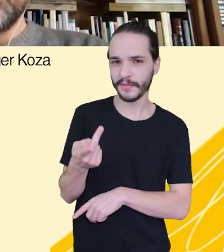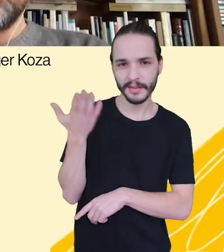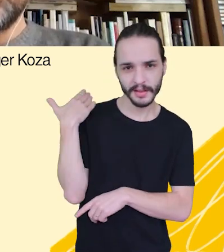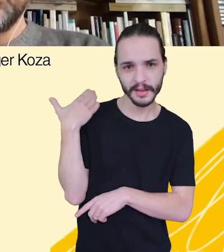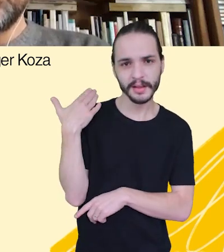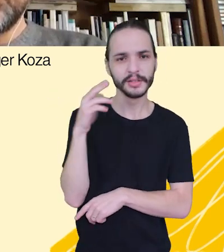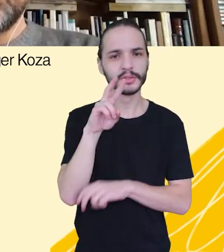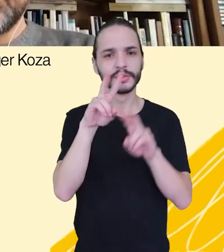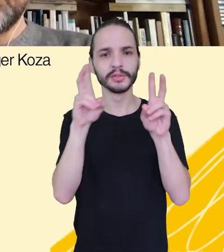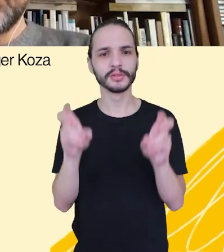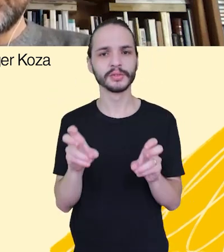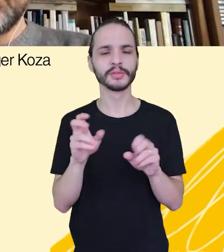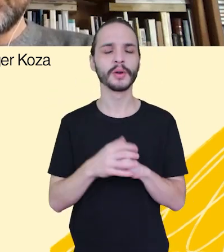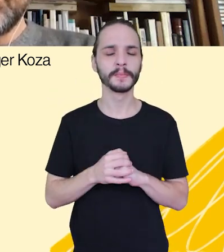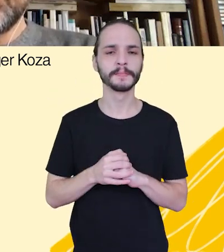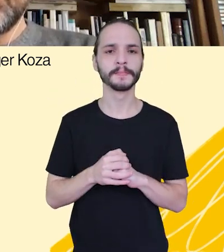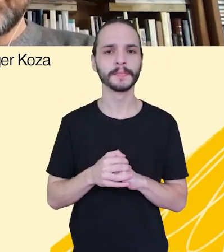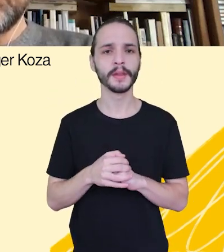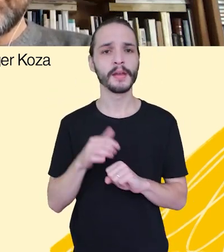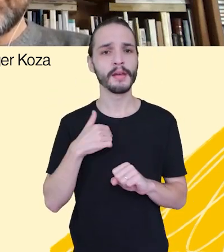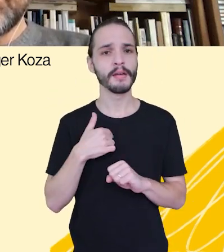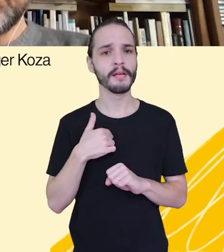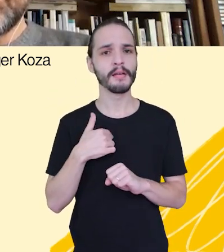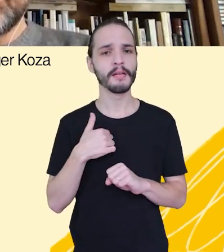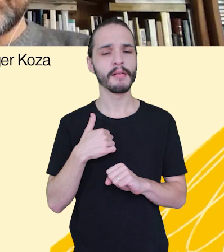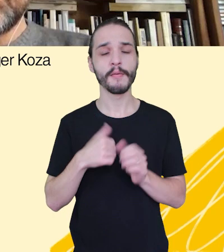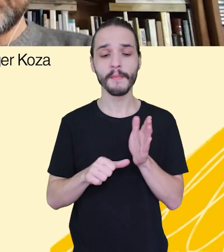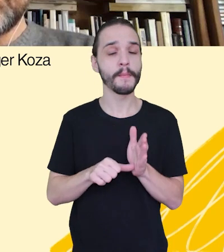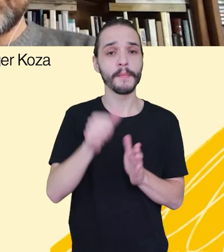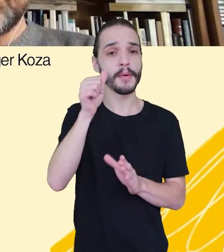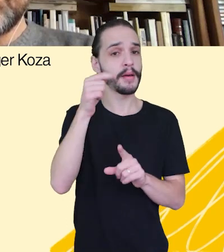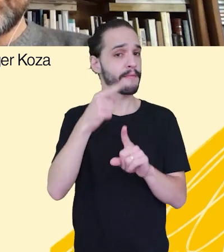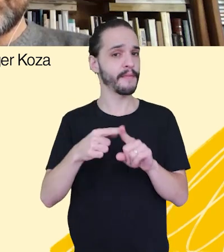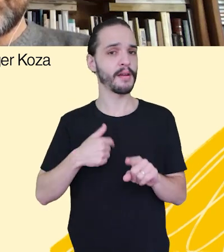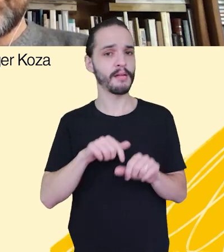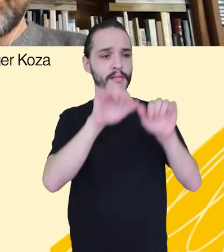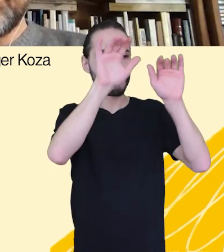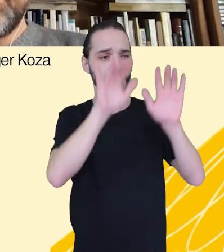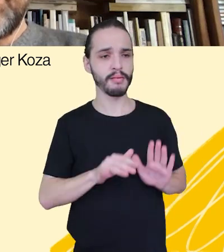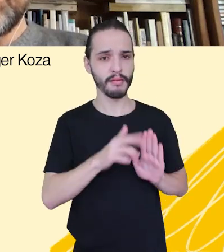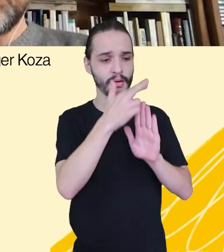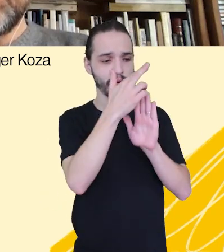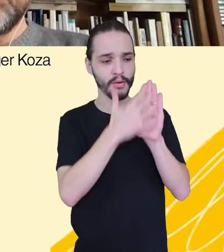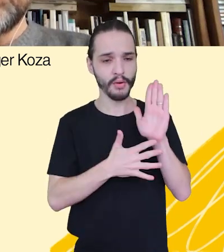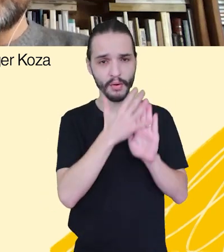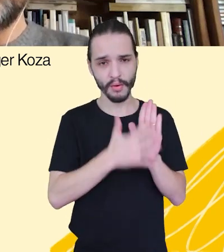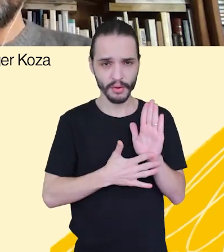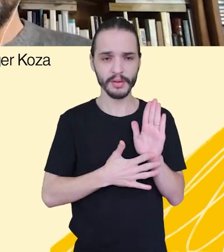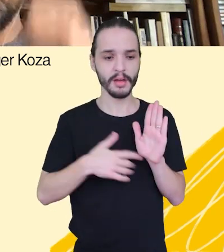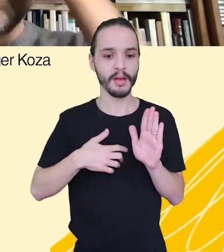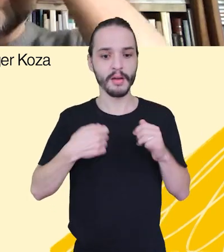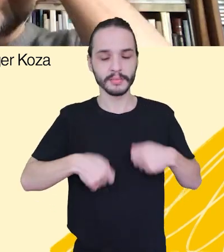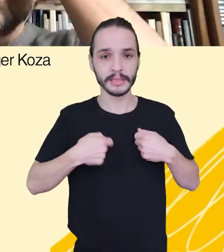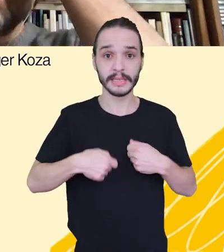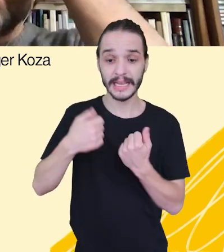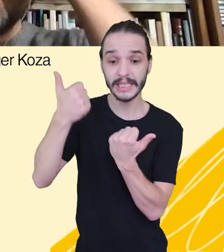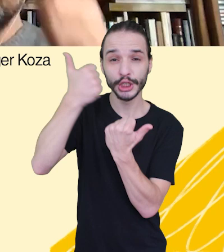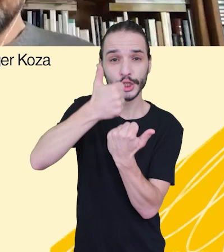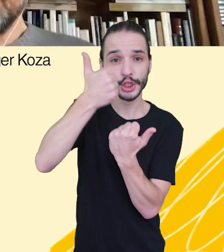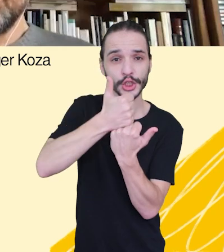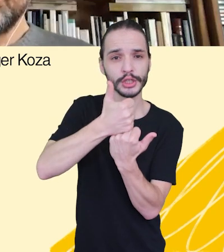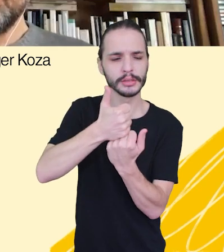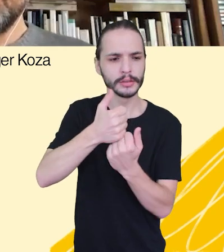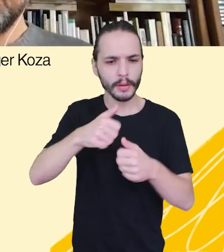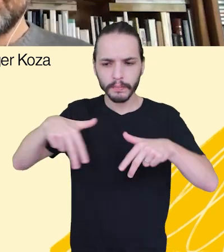I wrote for the first time a script where I needed to direct action.